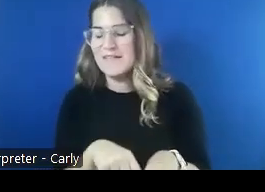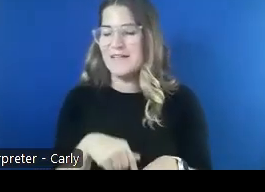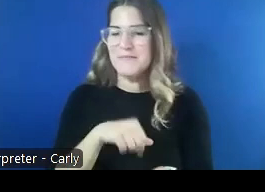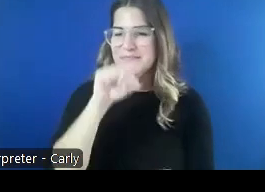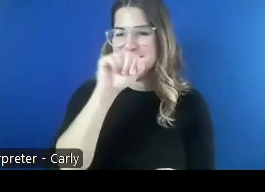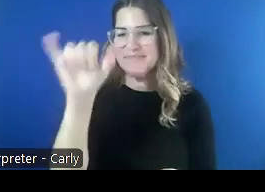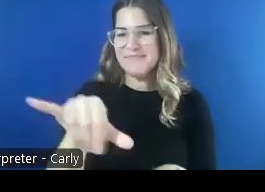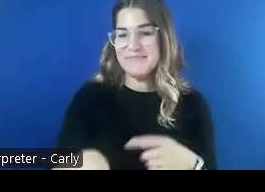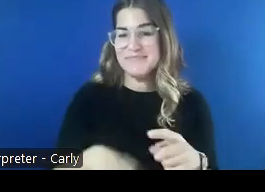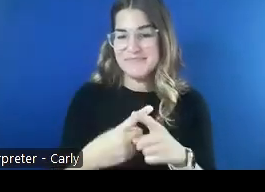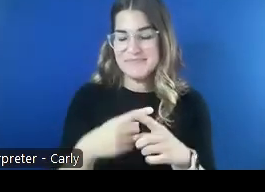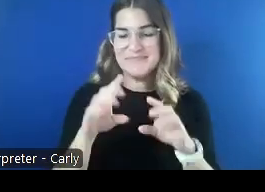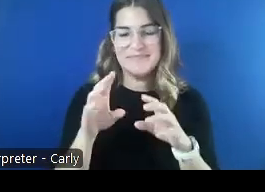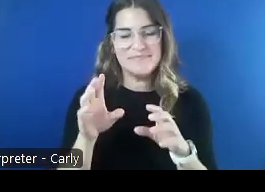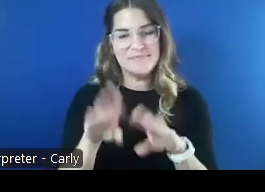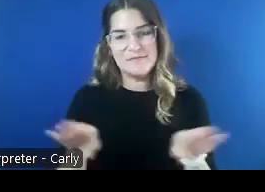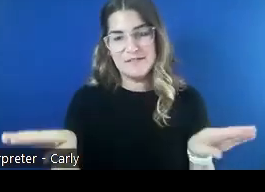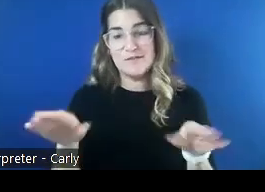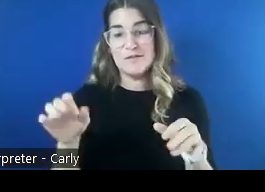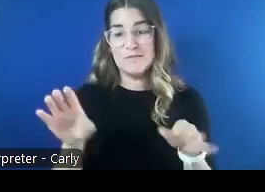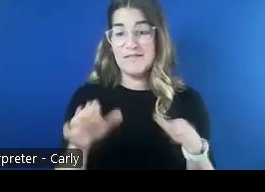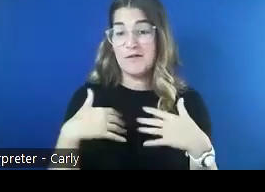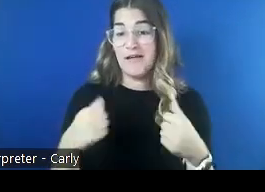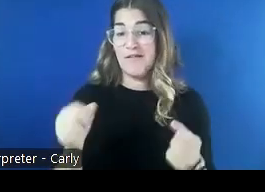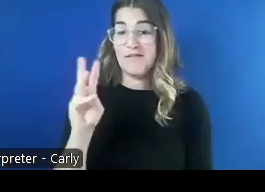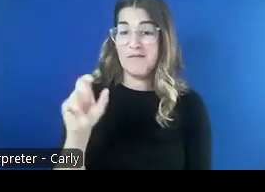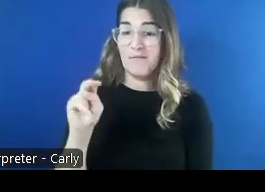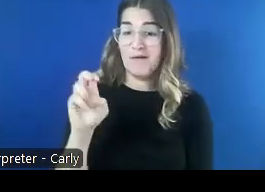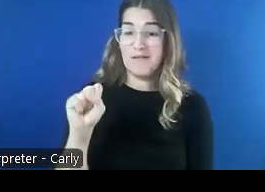pediatric Behavioral Health and Wellness so we can take a c I don't even know what